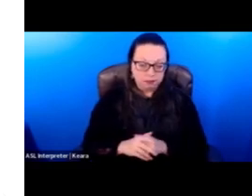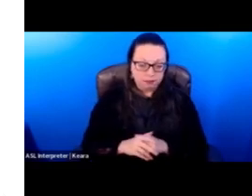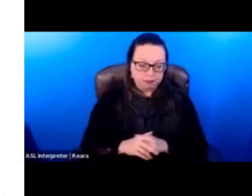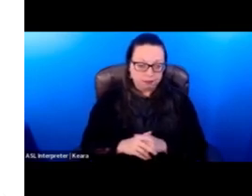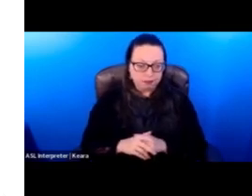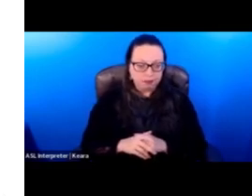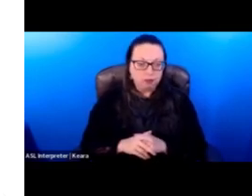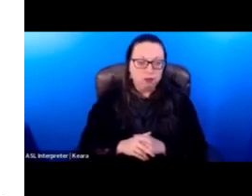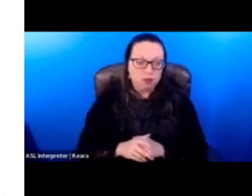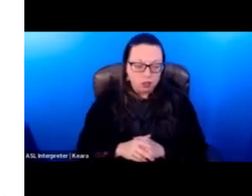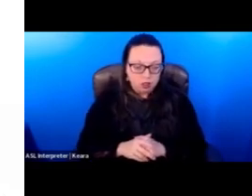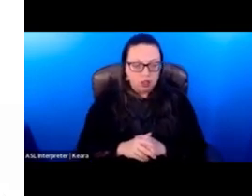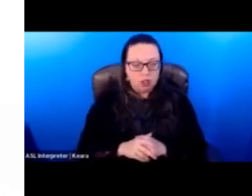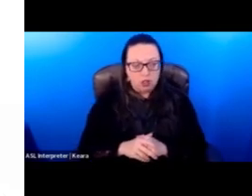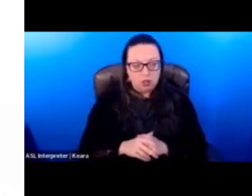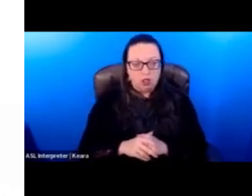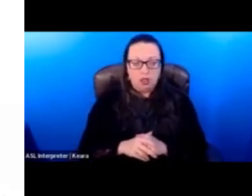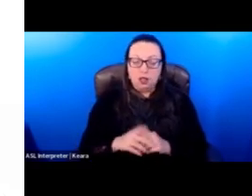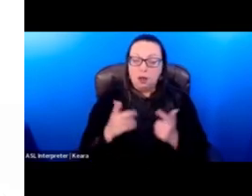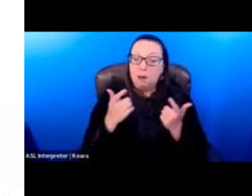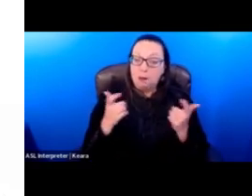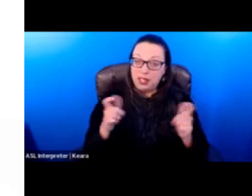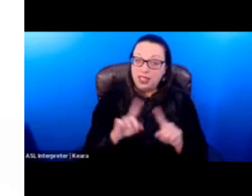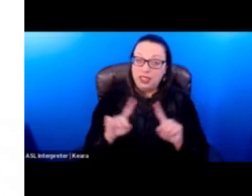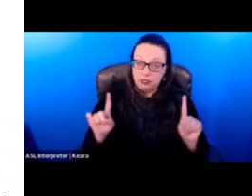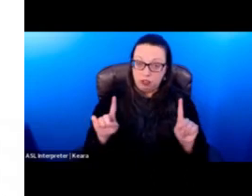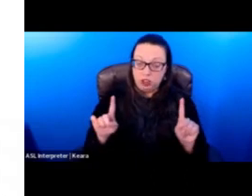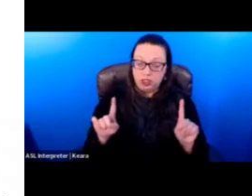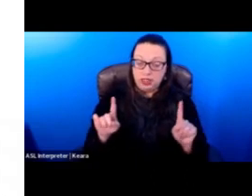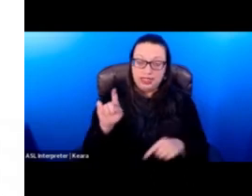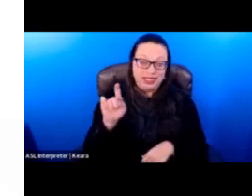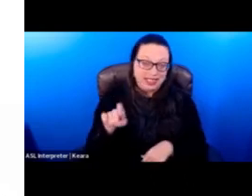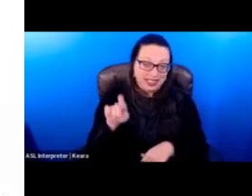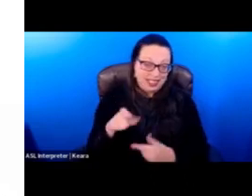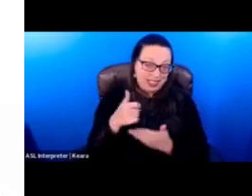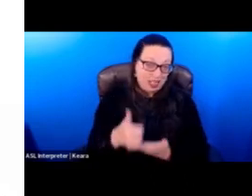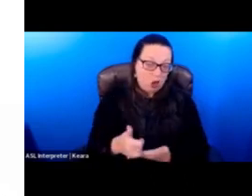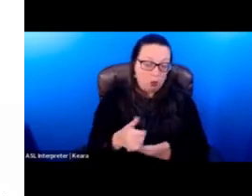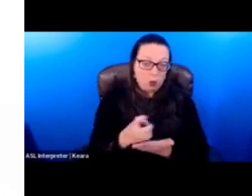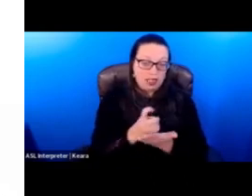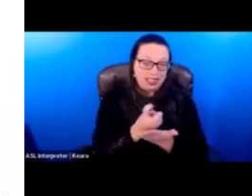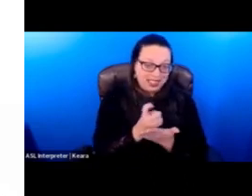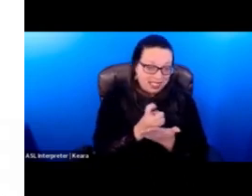very pronounced differences in terms of needing assistance in seizure management. So this isn't just the having the